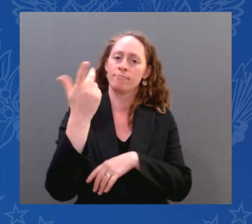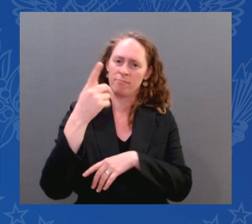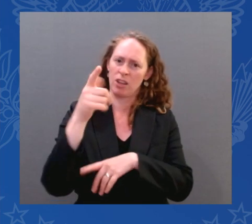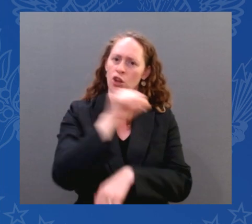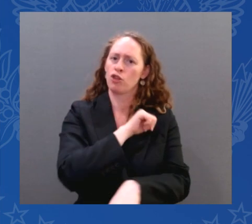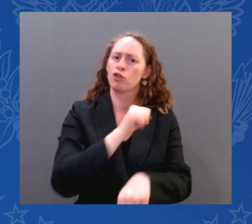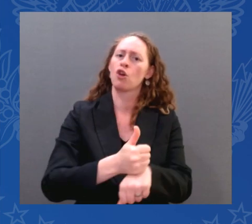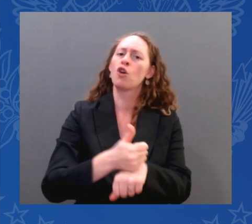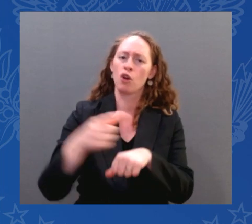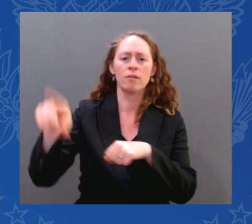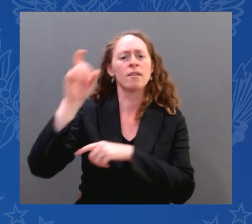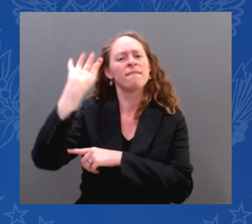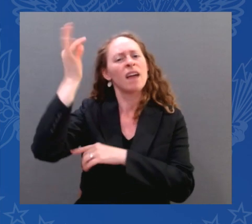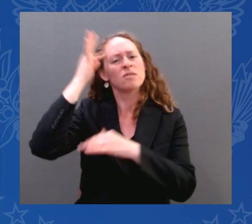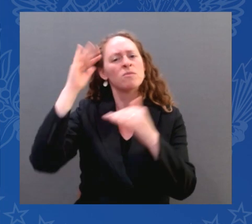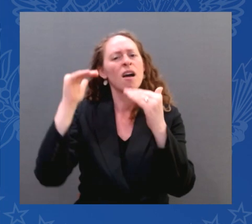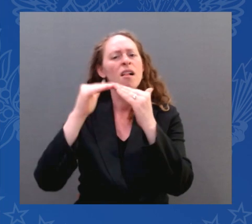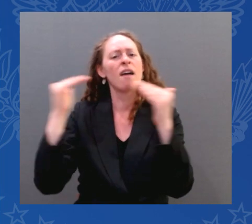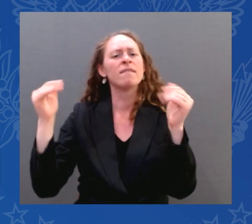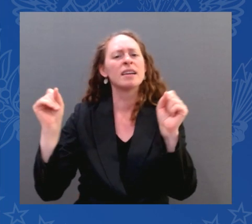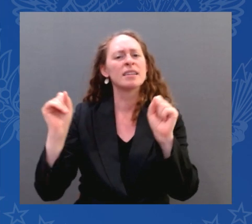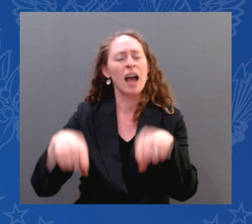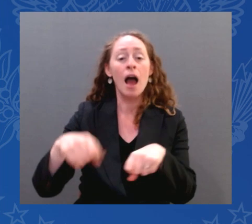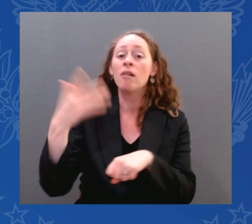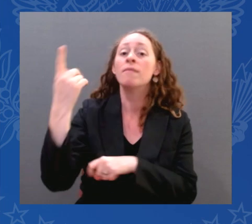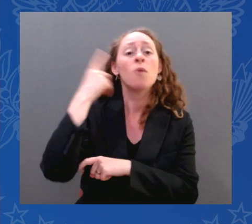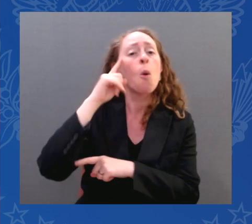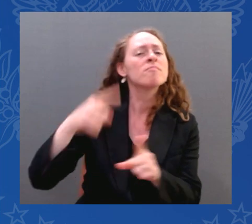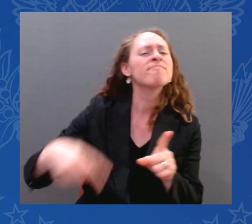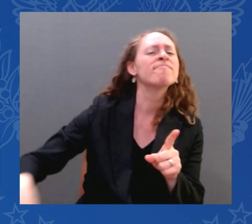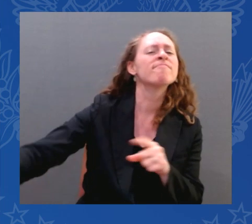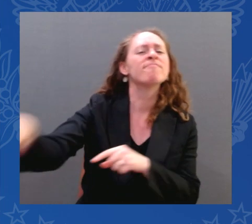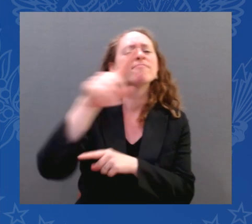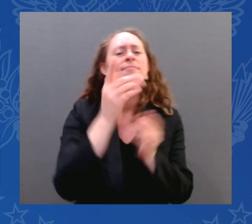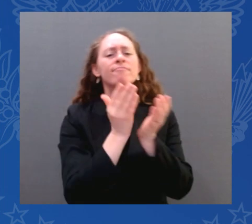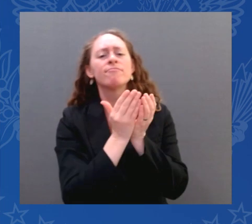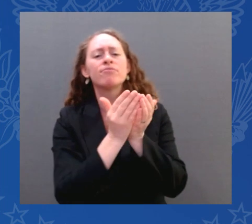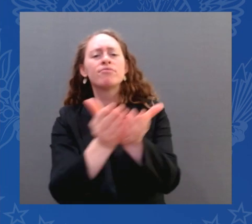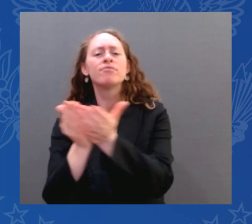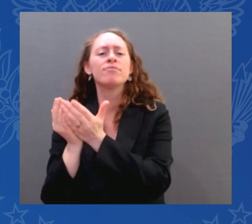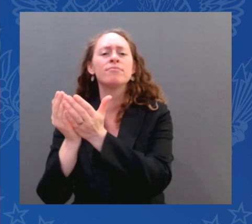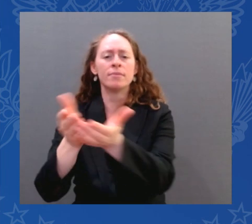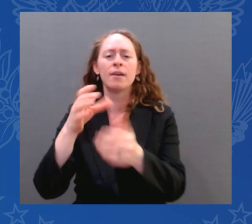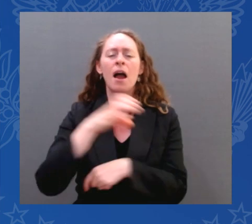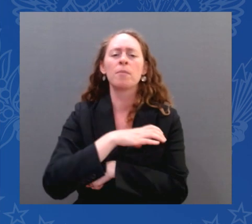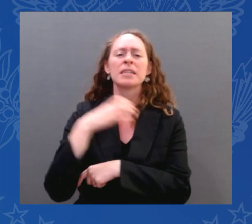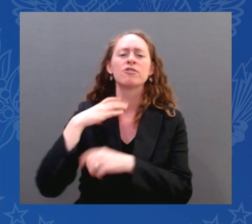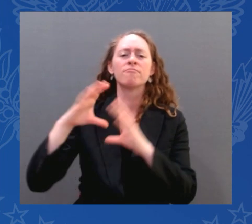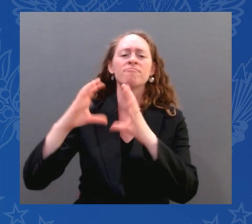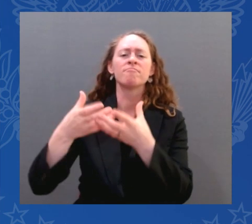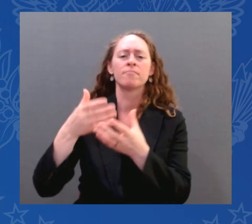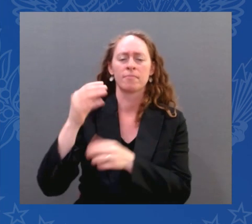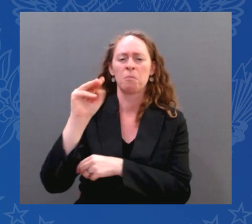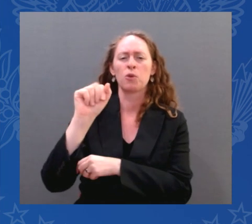but it's important. Which requires our ocean -- which regulates our ocean transportation system,